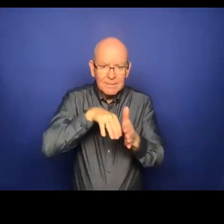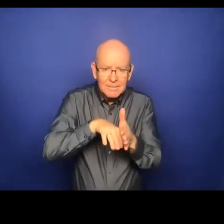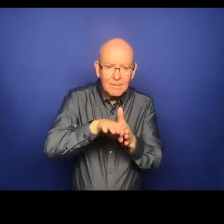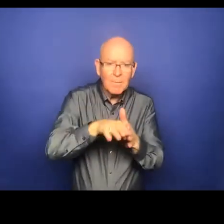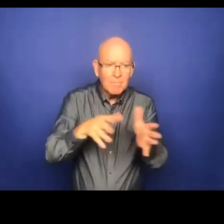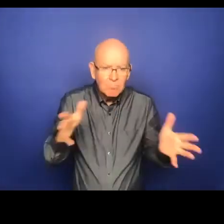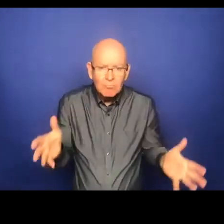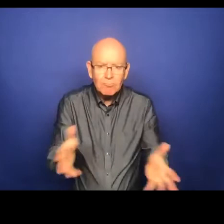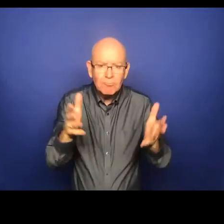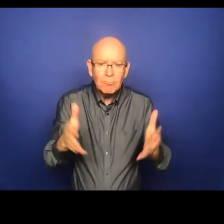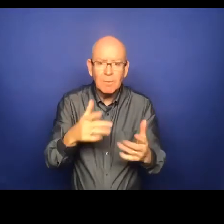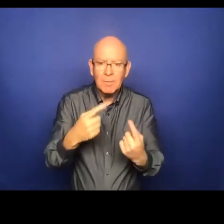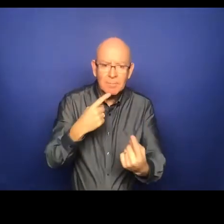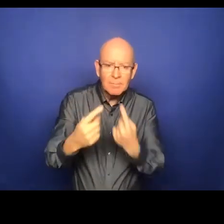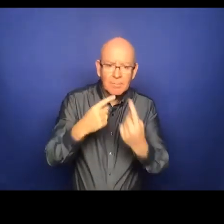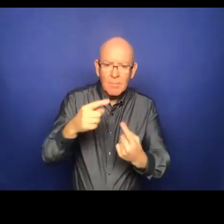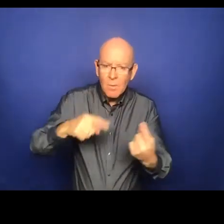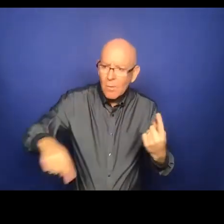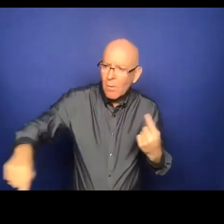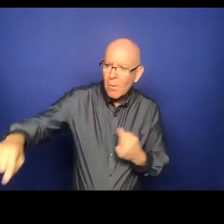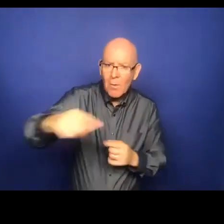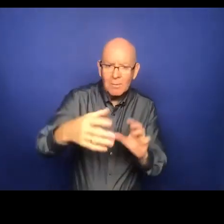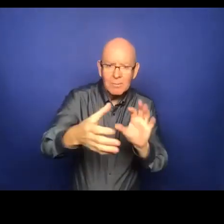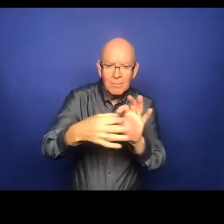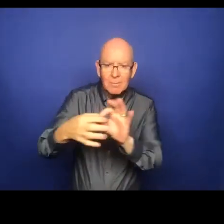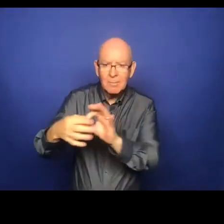we can better understand and use data for people with disabilities